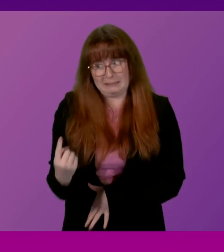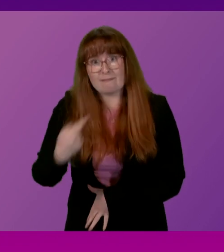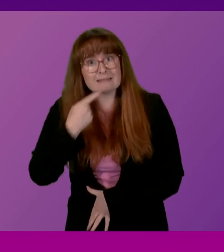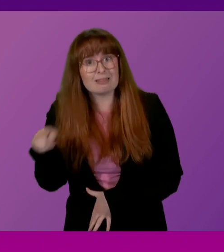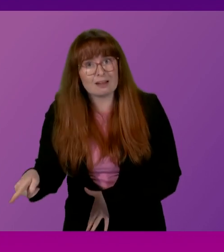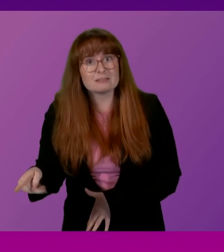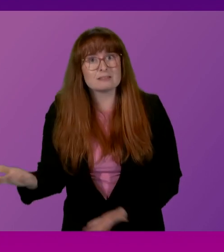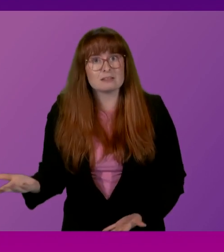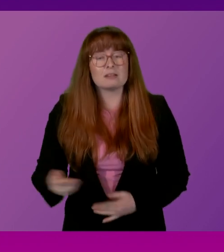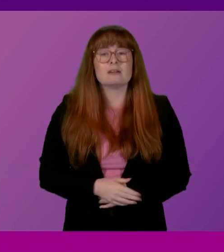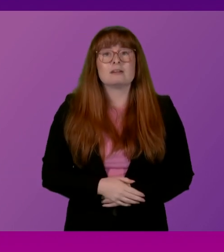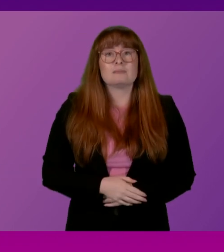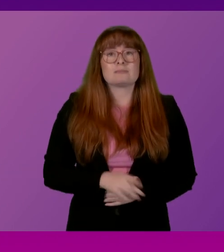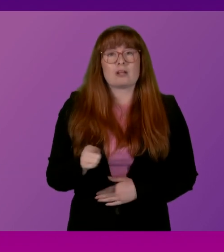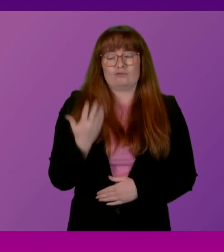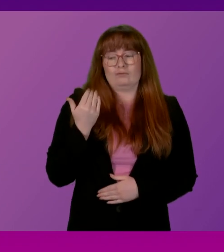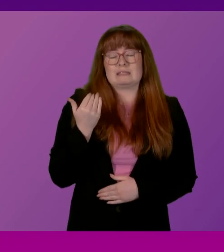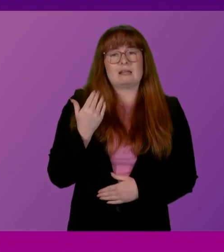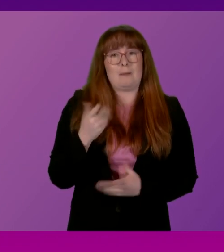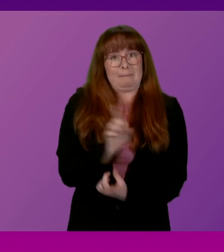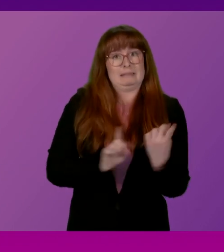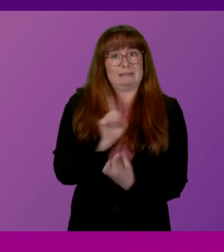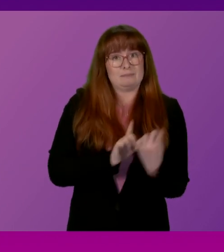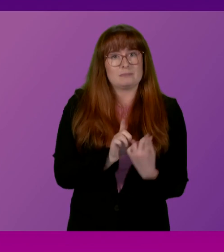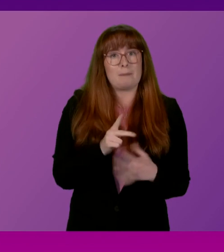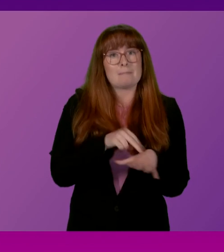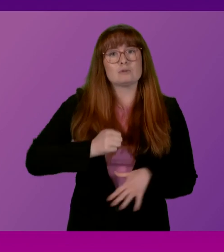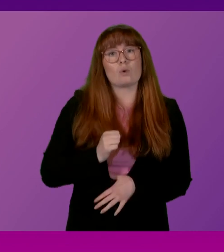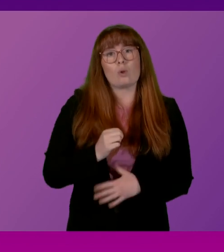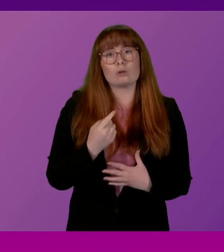At the recent Scottish Police Authority meeting, Police Scotland officers described the cuts